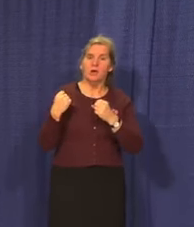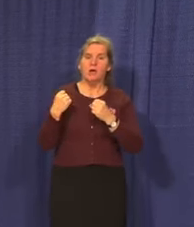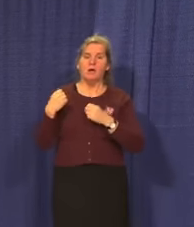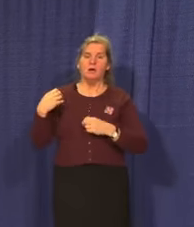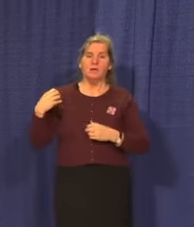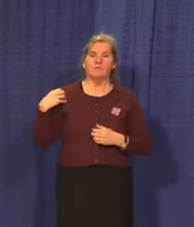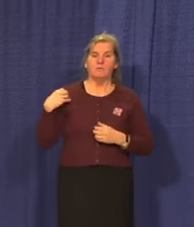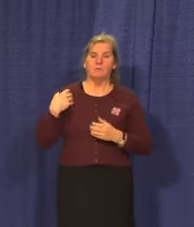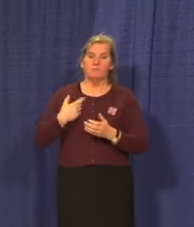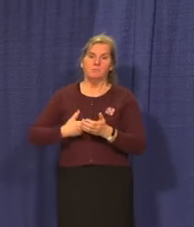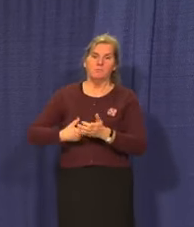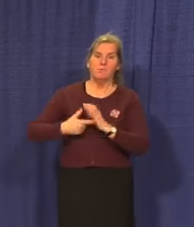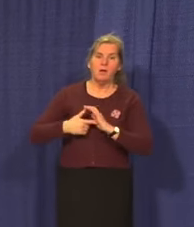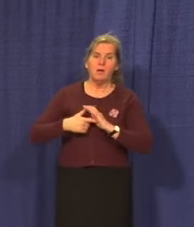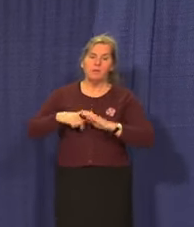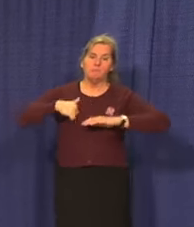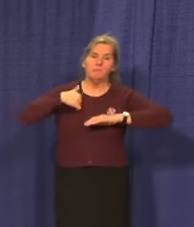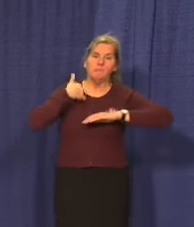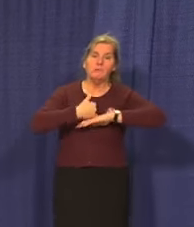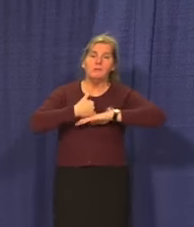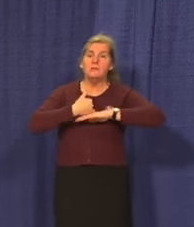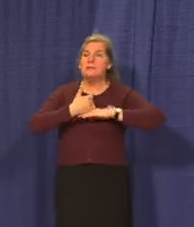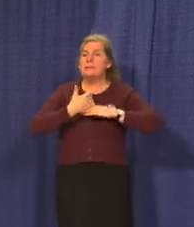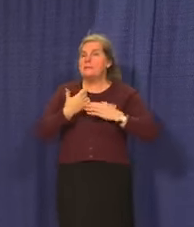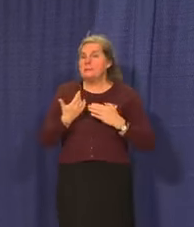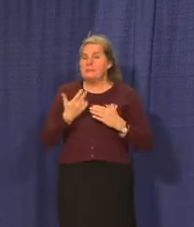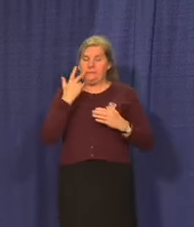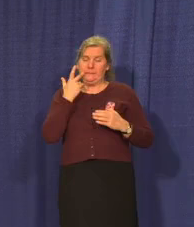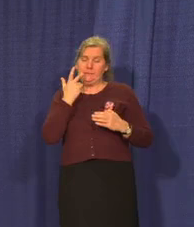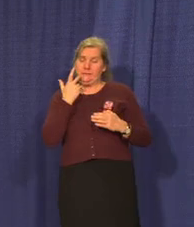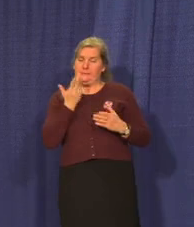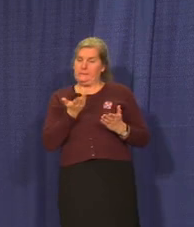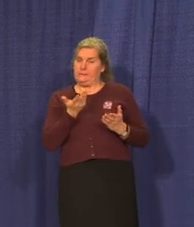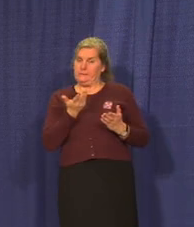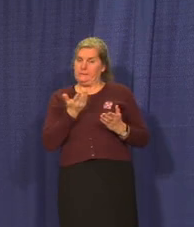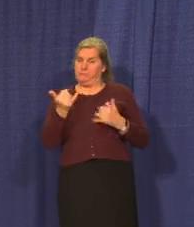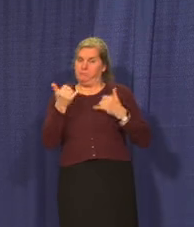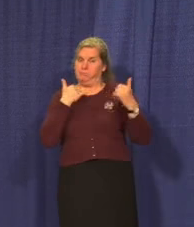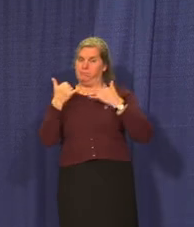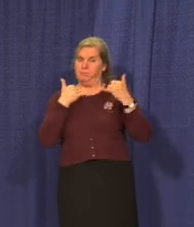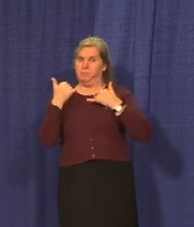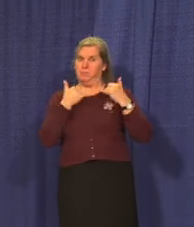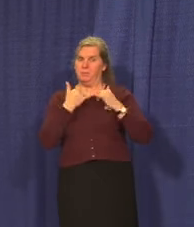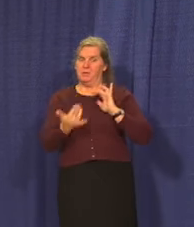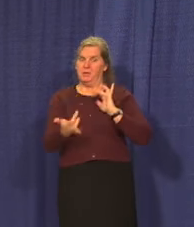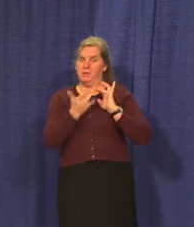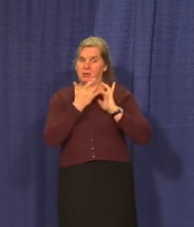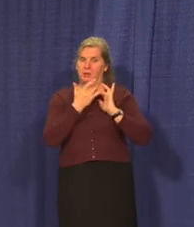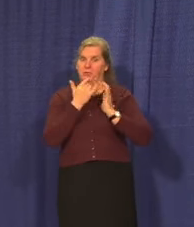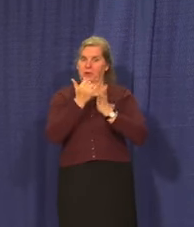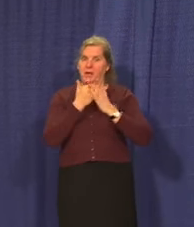A STEADY AMOUNT OF CALLS IN AT THE HELPLINES.